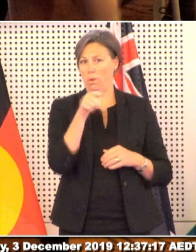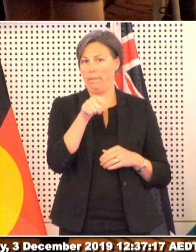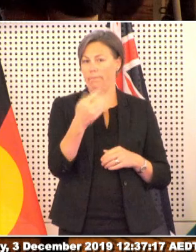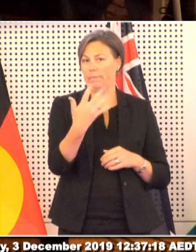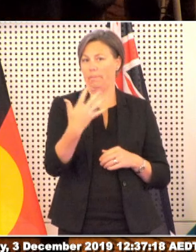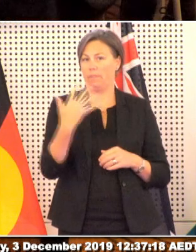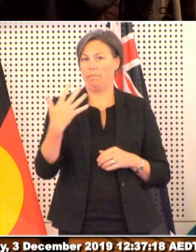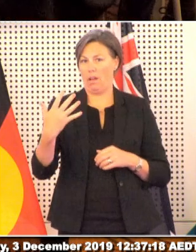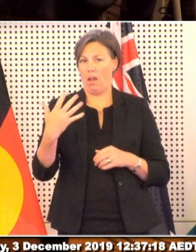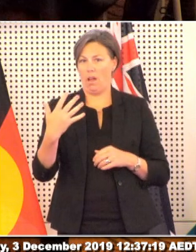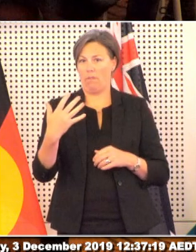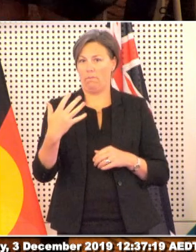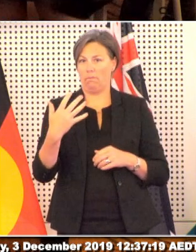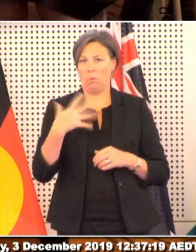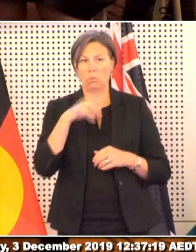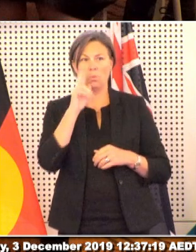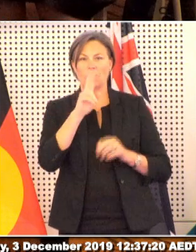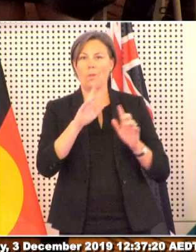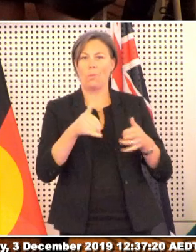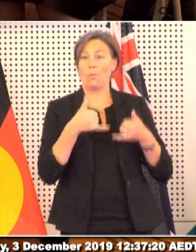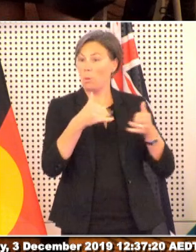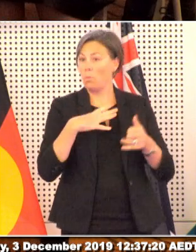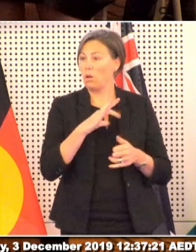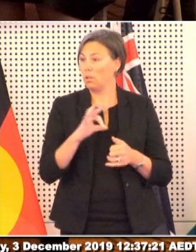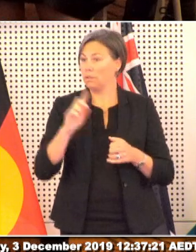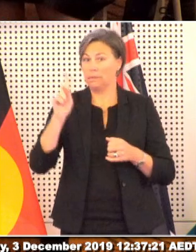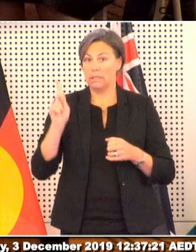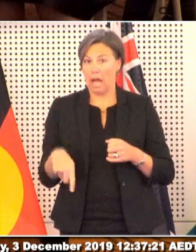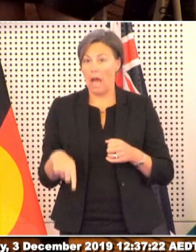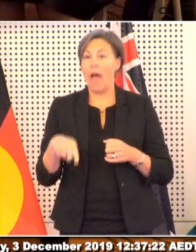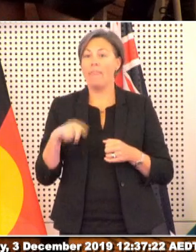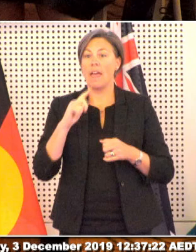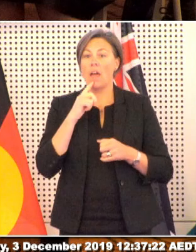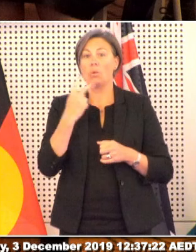So by all means let’s start and we will adjourn at 12.55 or a little before.